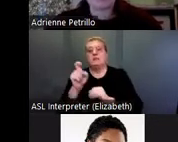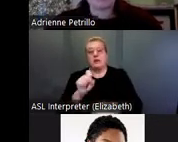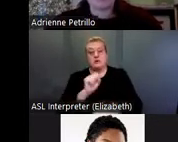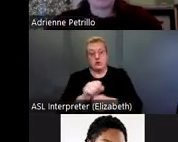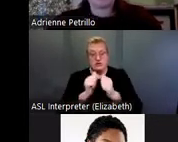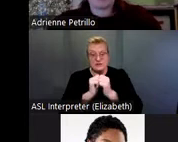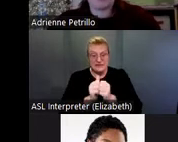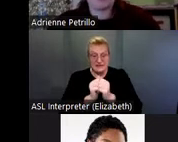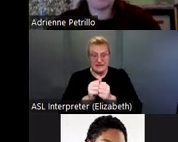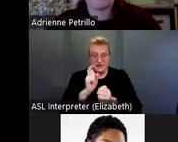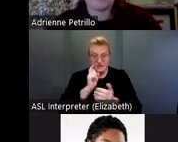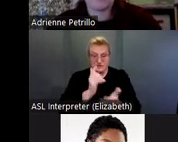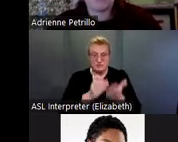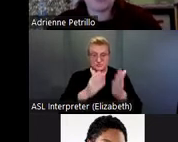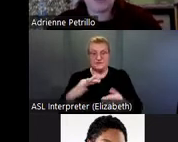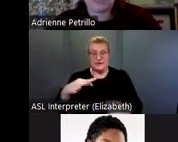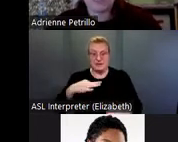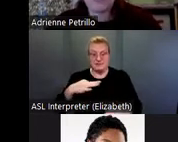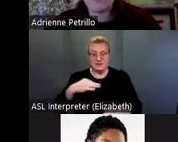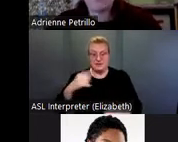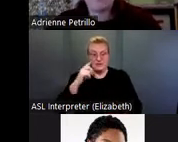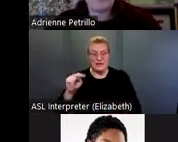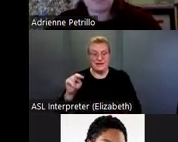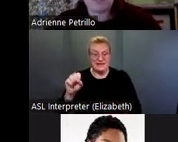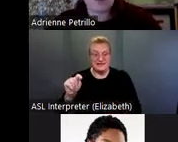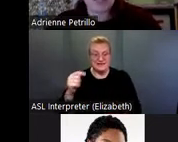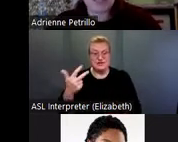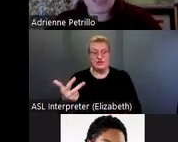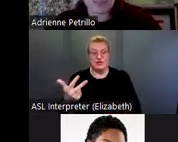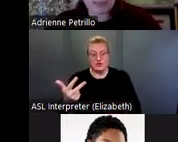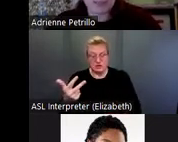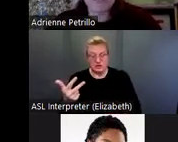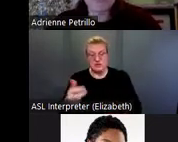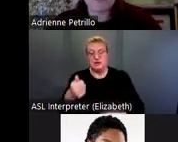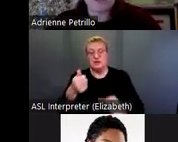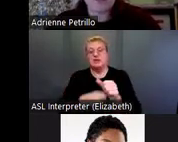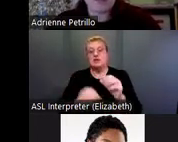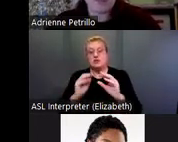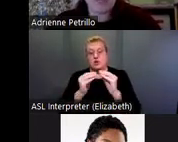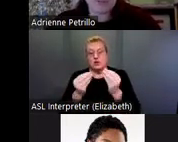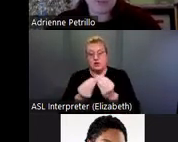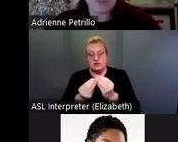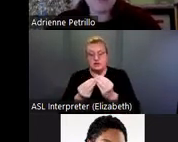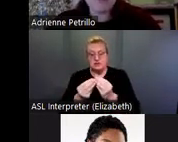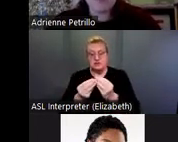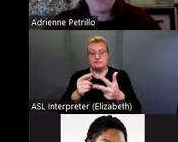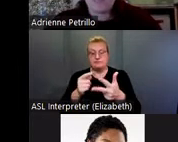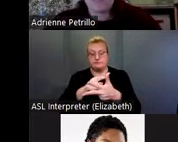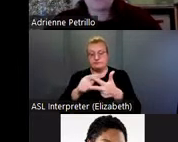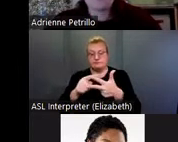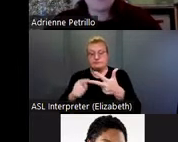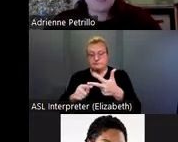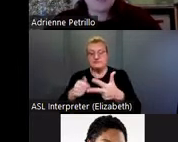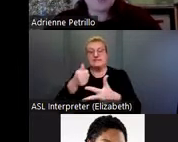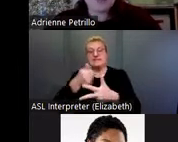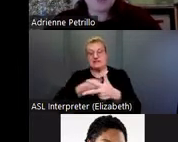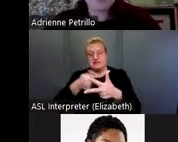to submit applications for NEST 3. Each organization submits their own application. And the Idea Swap